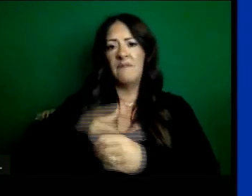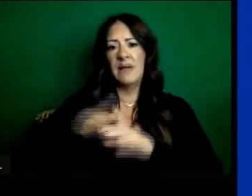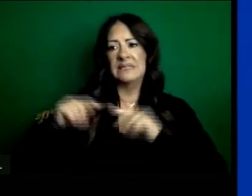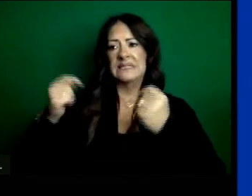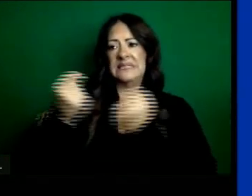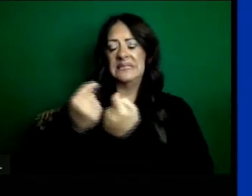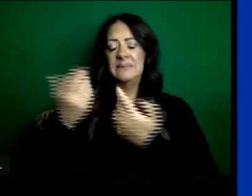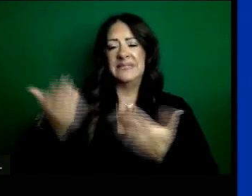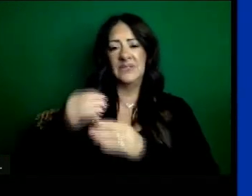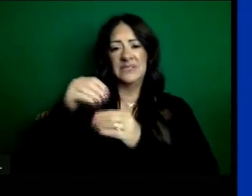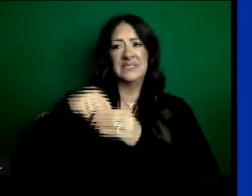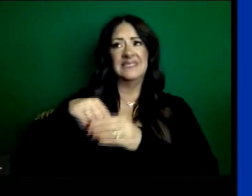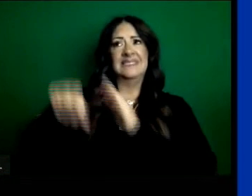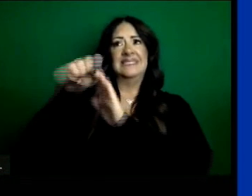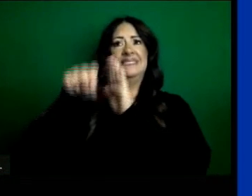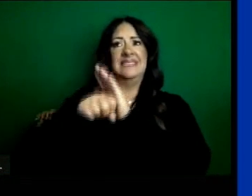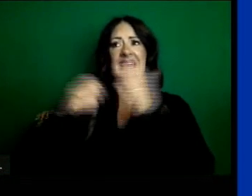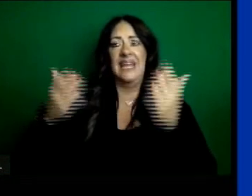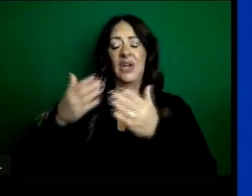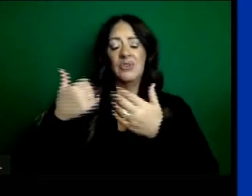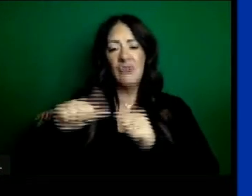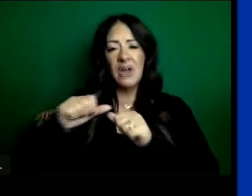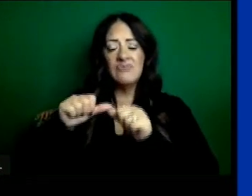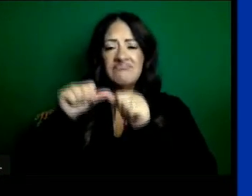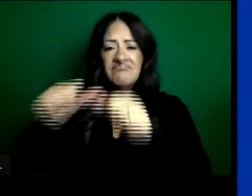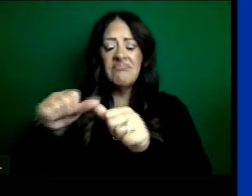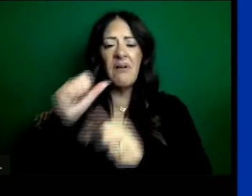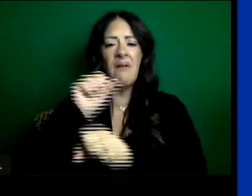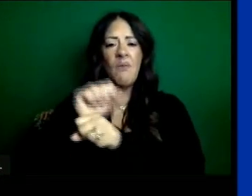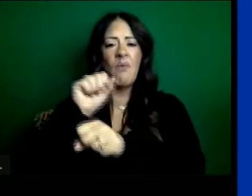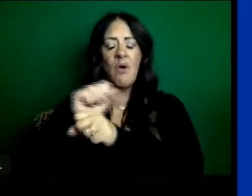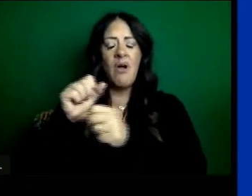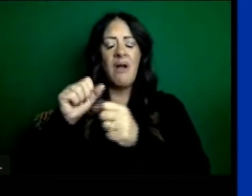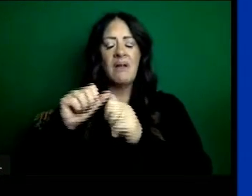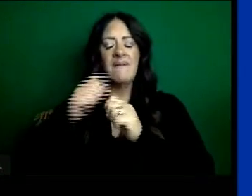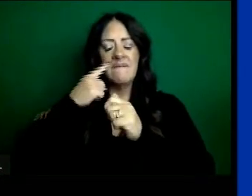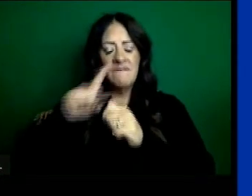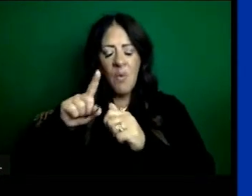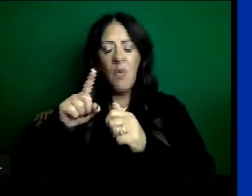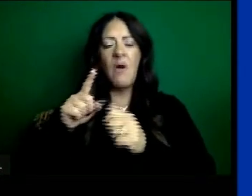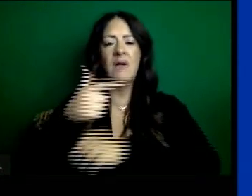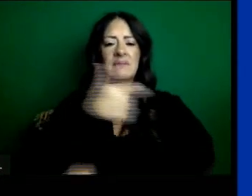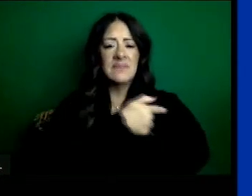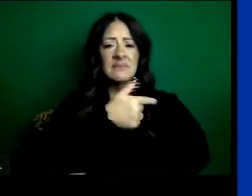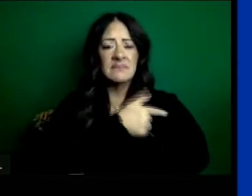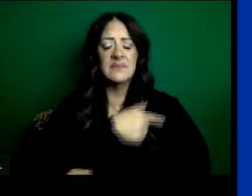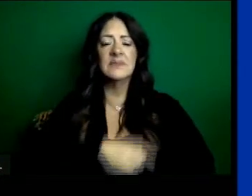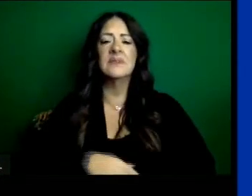ITS BEEN ON EVERYBODY'S MIND. BEEN THE MAJOR WORK EFFORT THAT I HAVE BEEN A PART OF, OUR TEAM